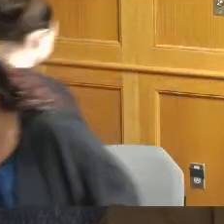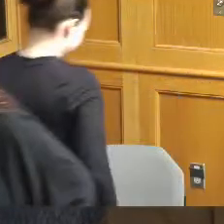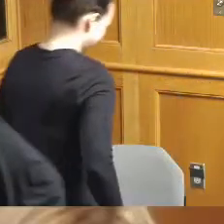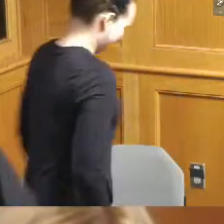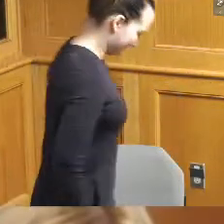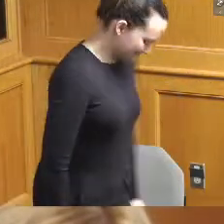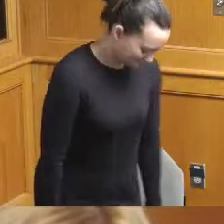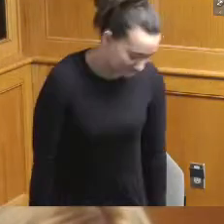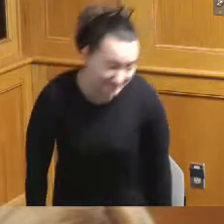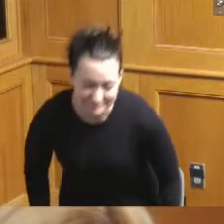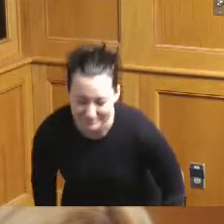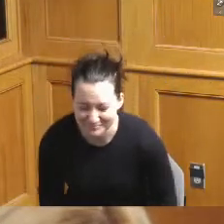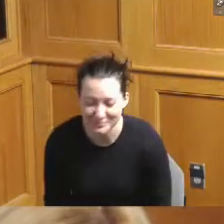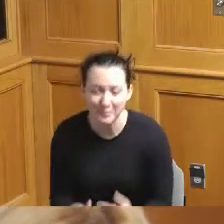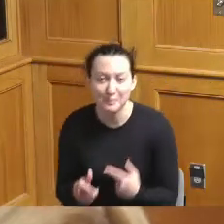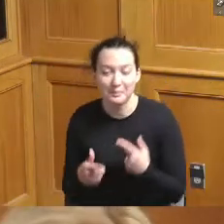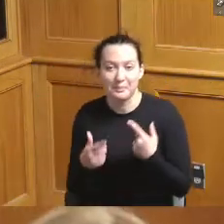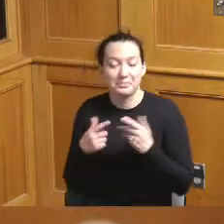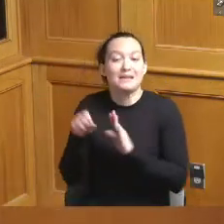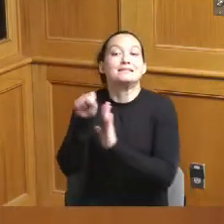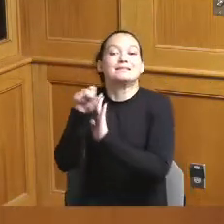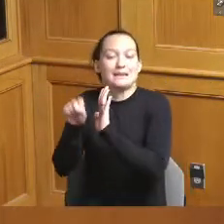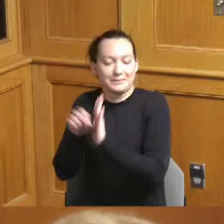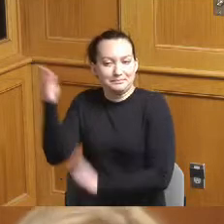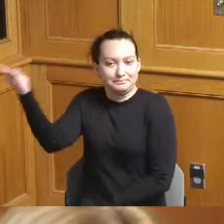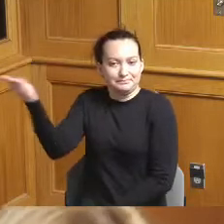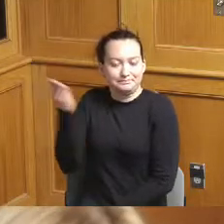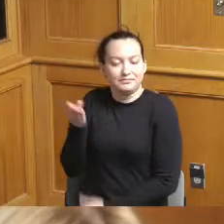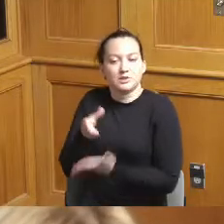um so the state did provide some grant funding to help